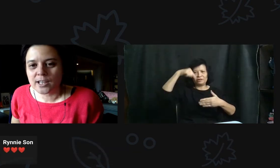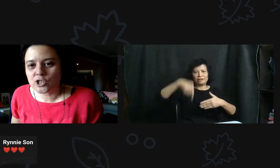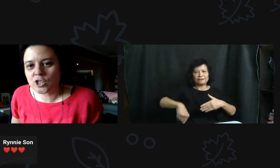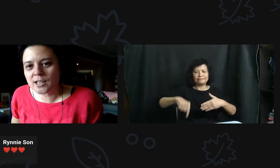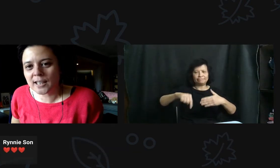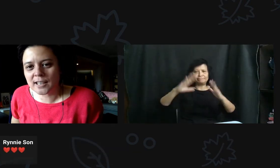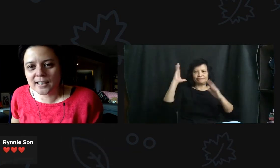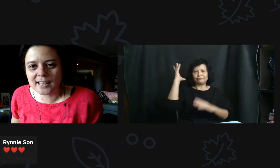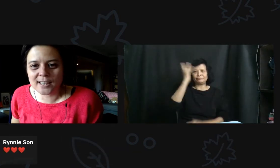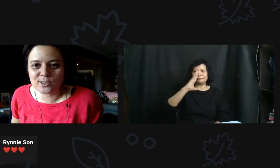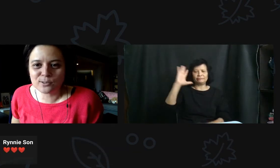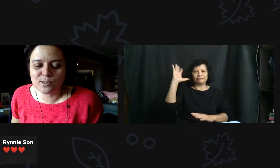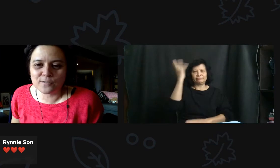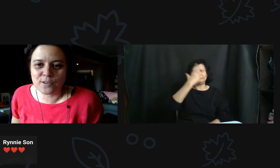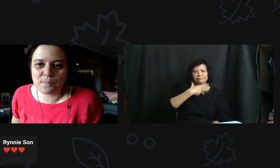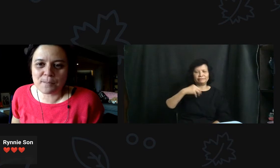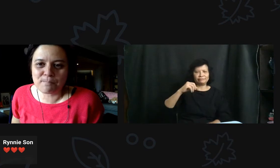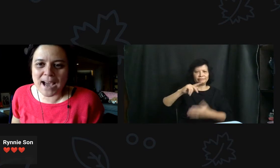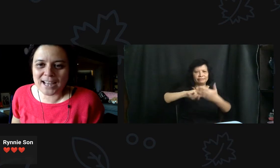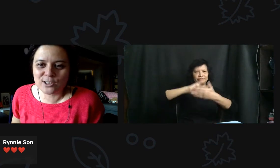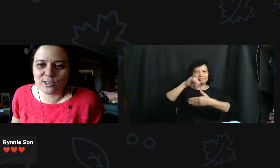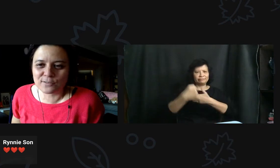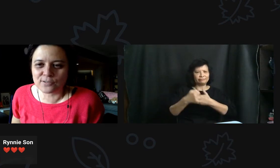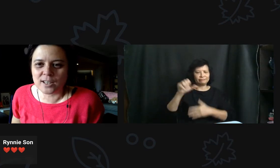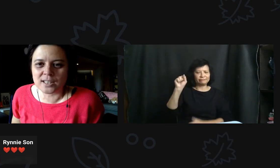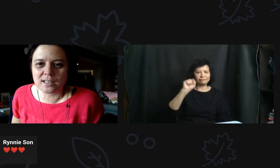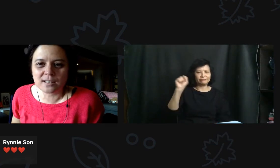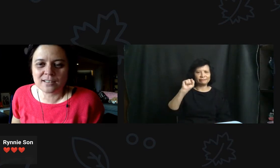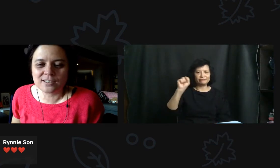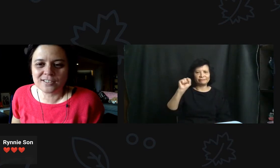Sheena, can I get you from the back to the front?